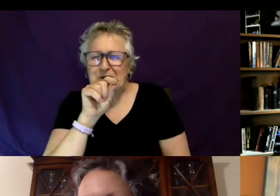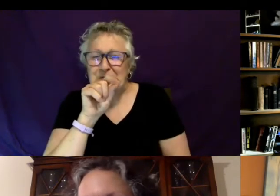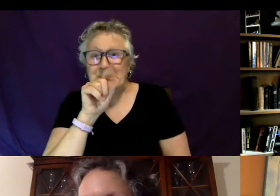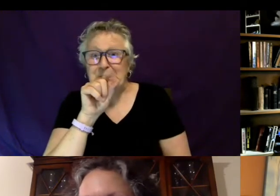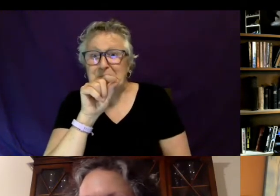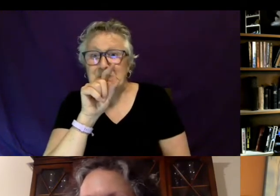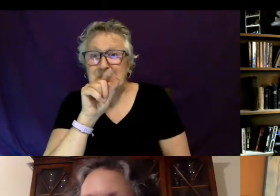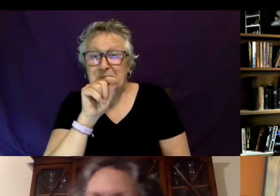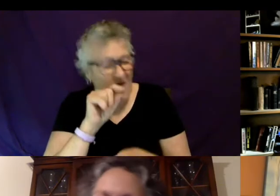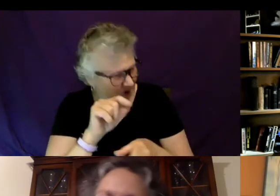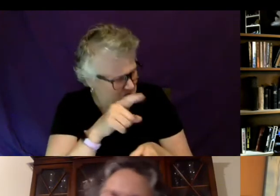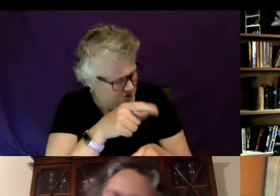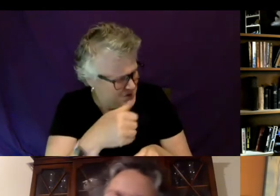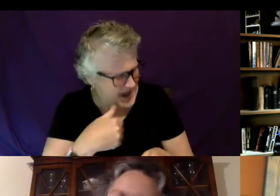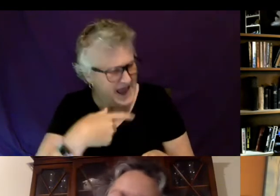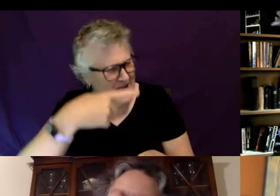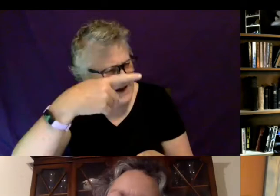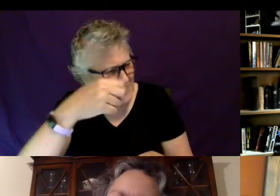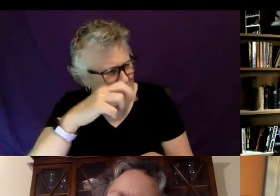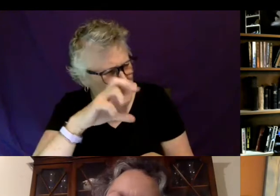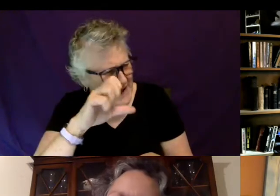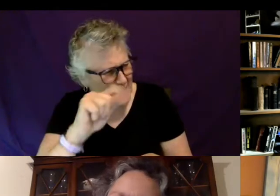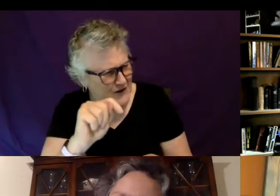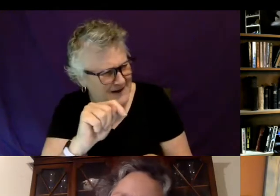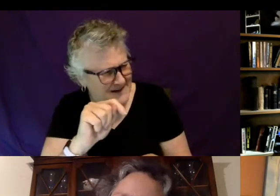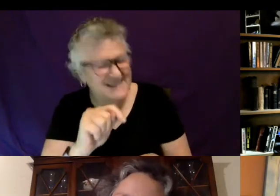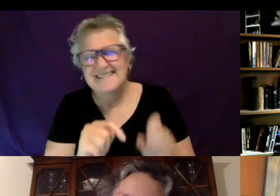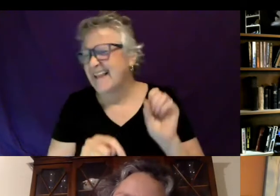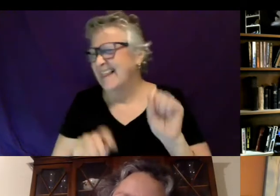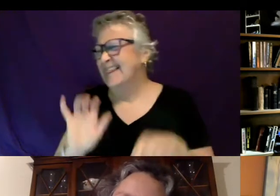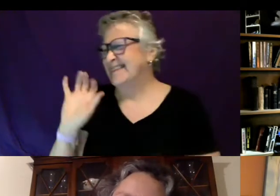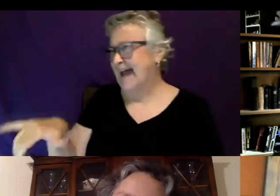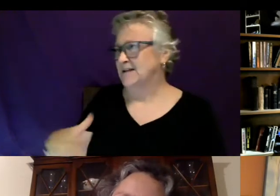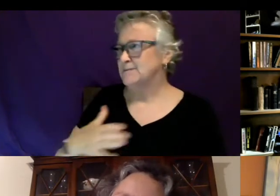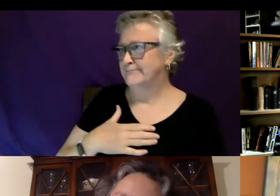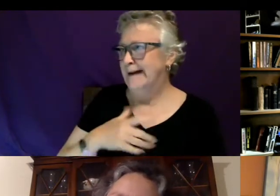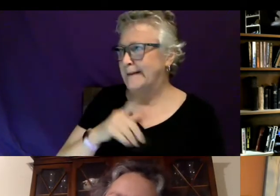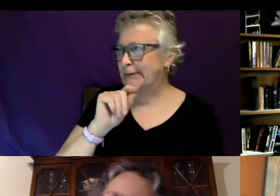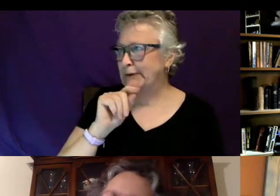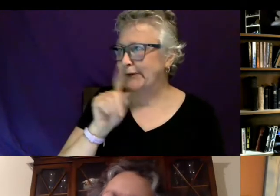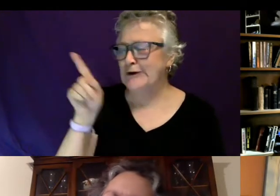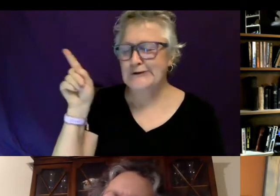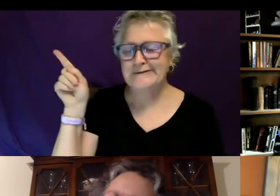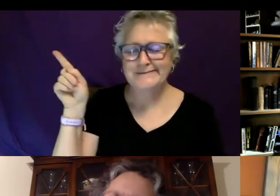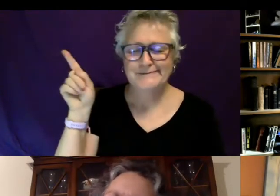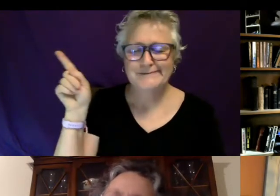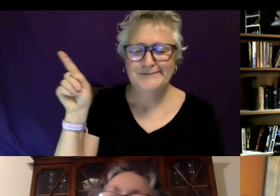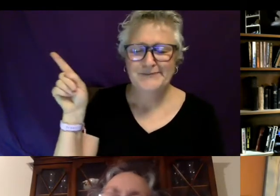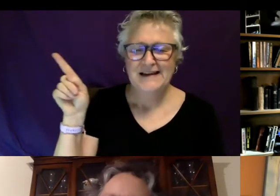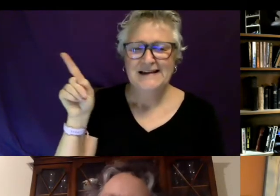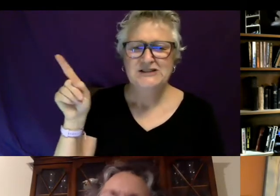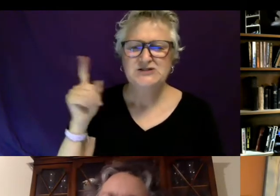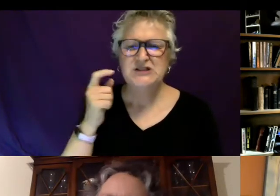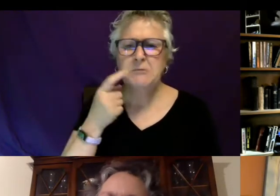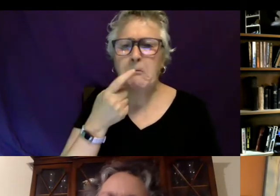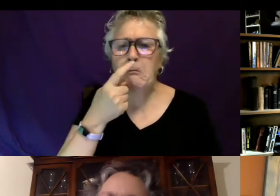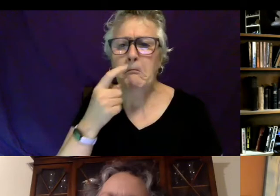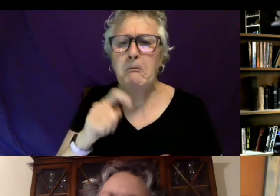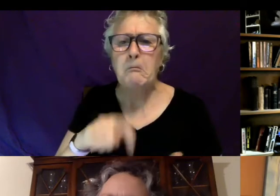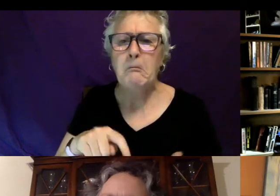she's watching, she's seeing me talk, getting very excited about it. Might even come over to investigate. What I'm so interested in...